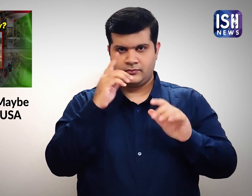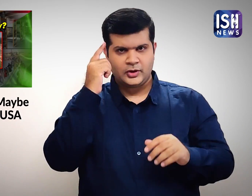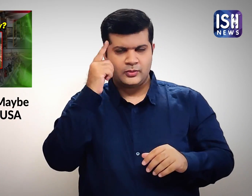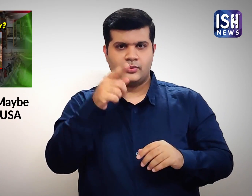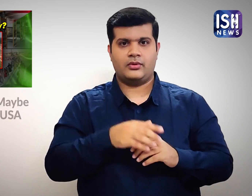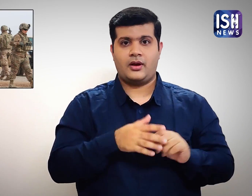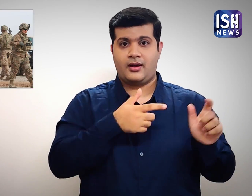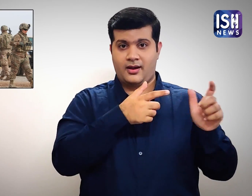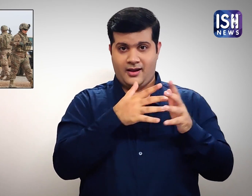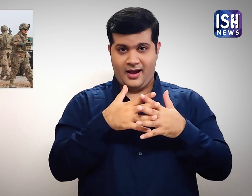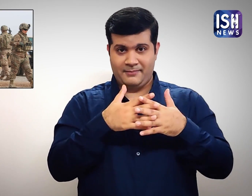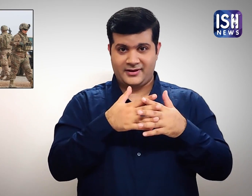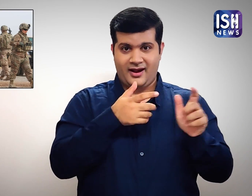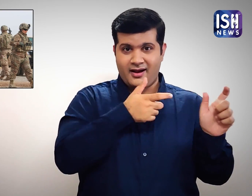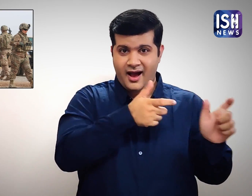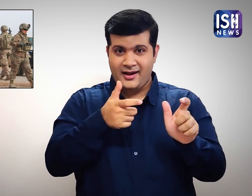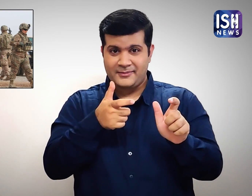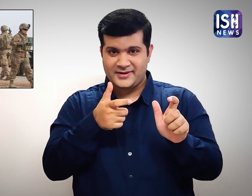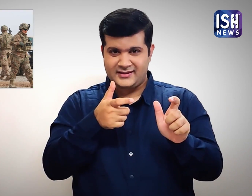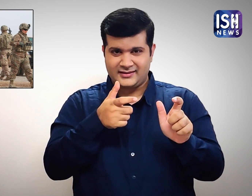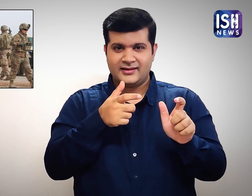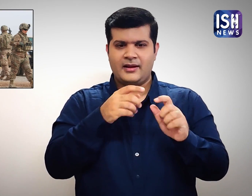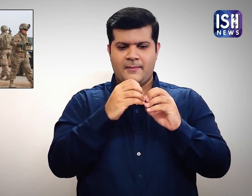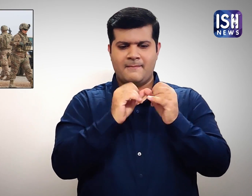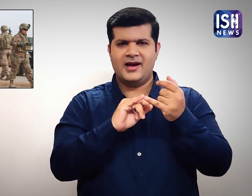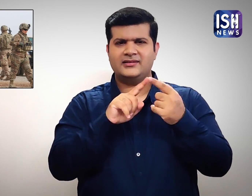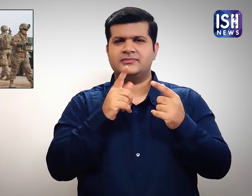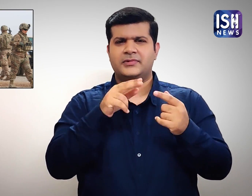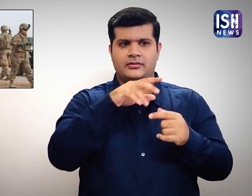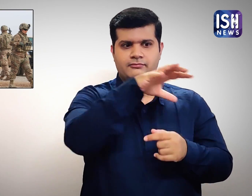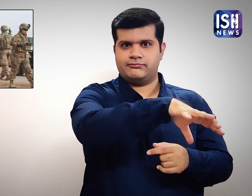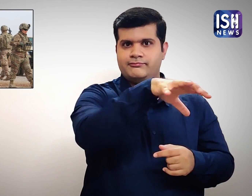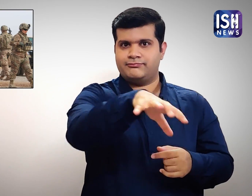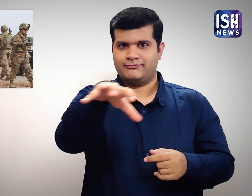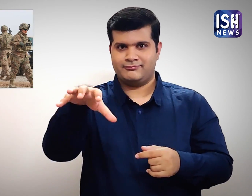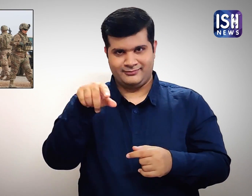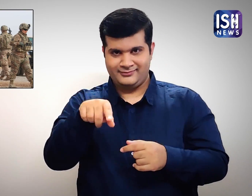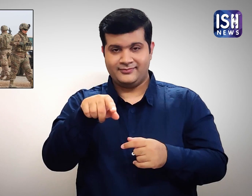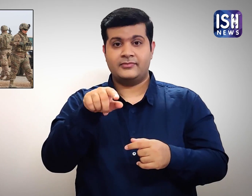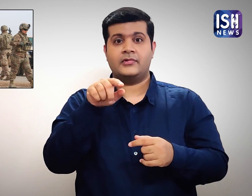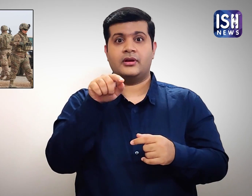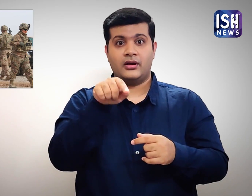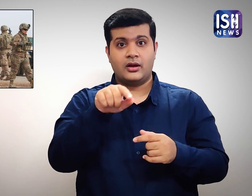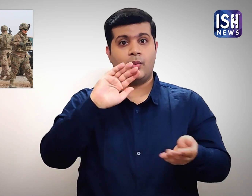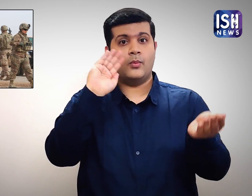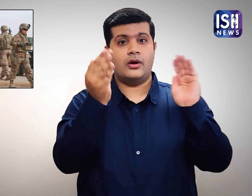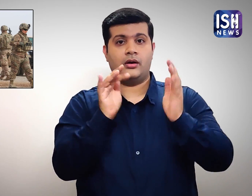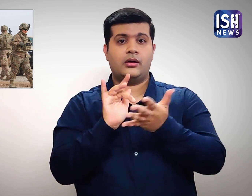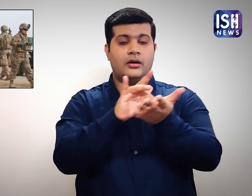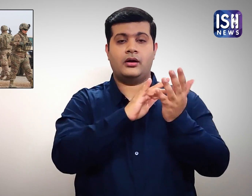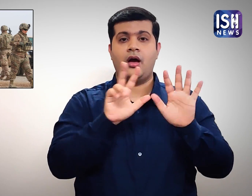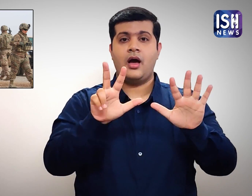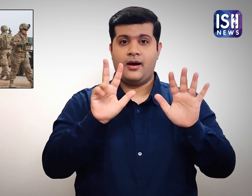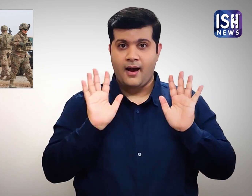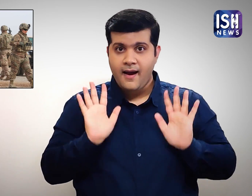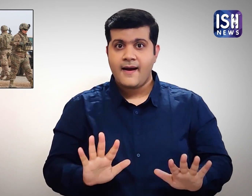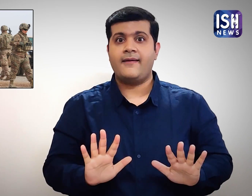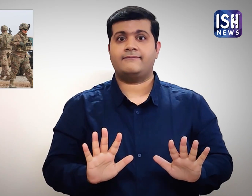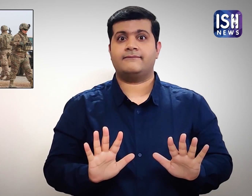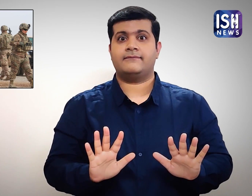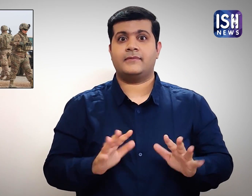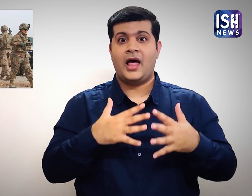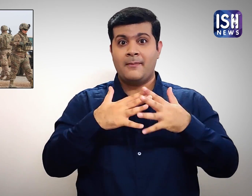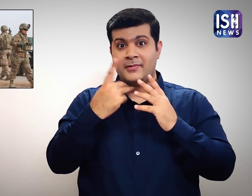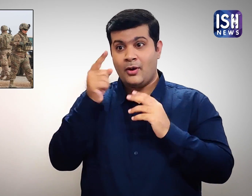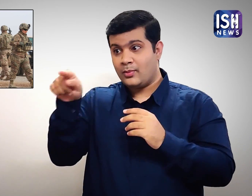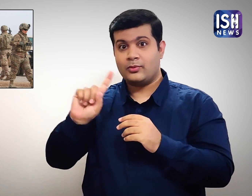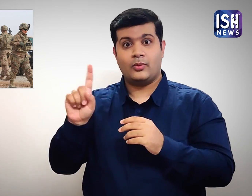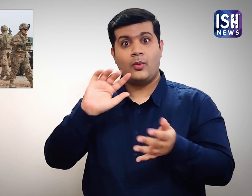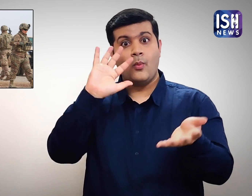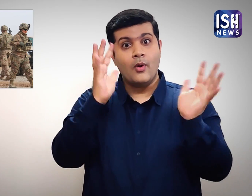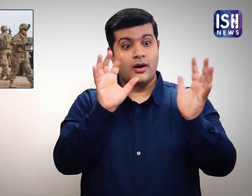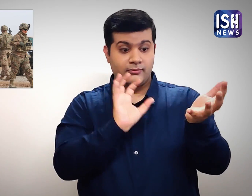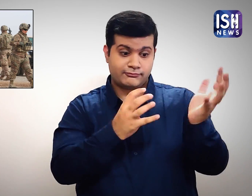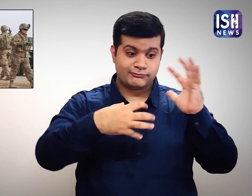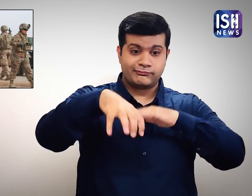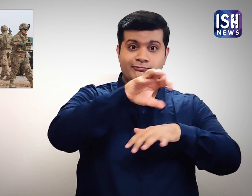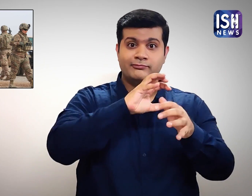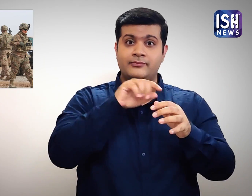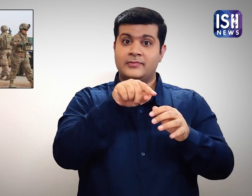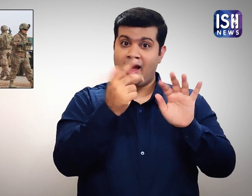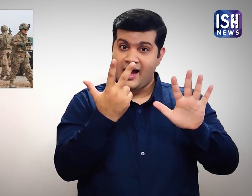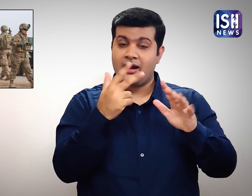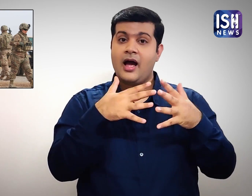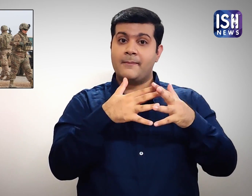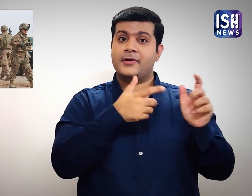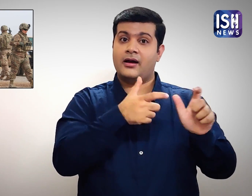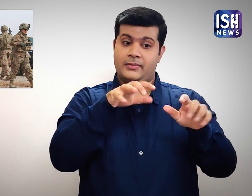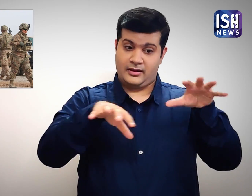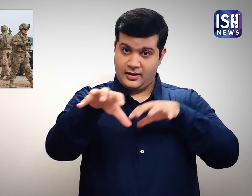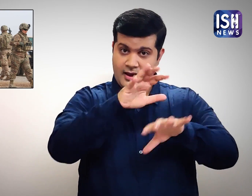Currently the USA has 8 Military bases across the world where the Afghanistan people are being kept.